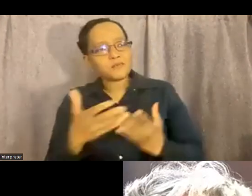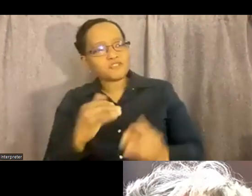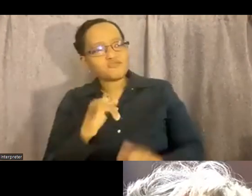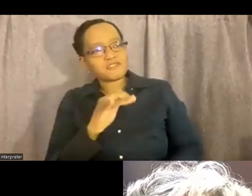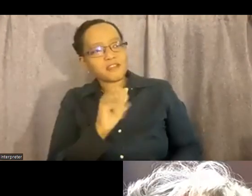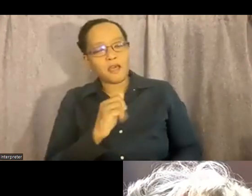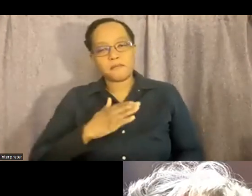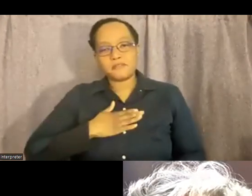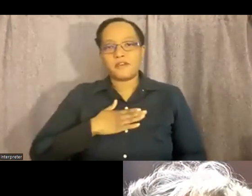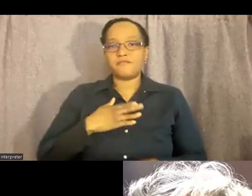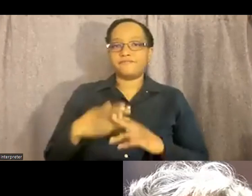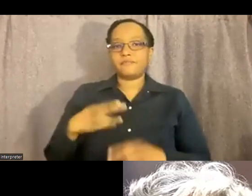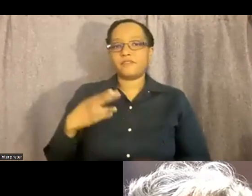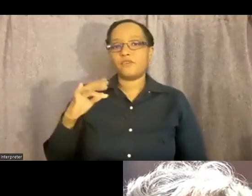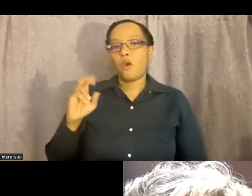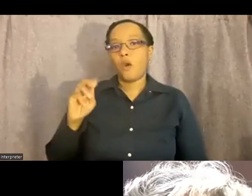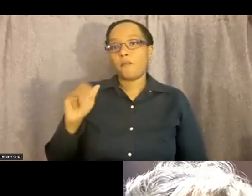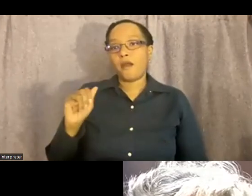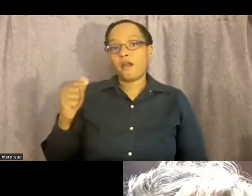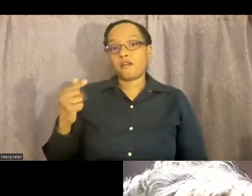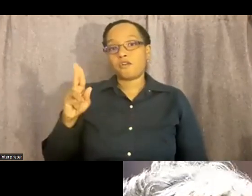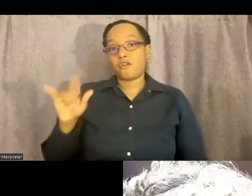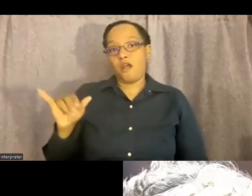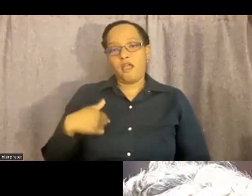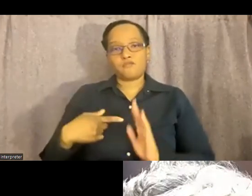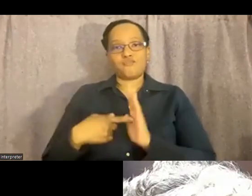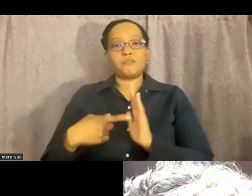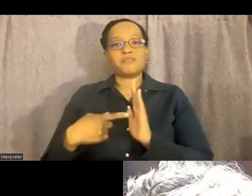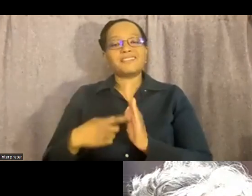Today I am representing taxpayers for public safety.